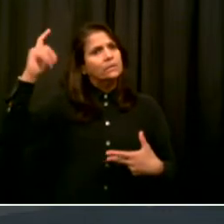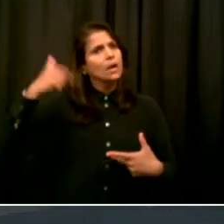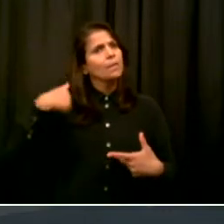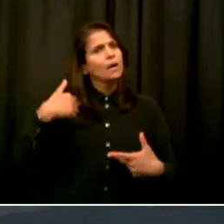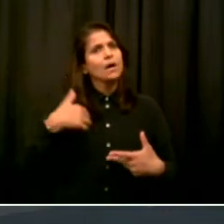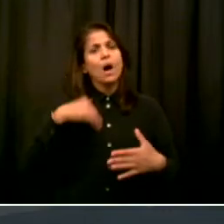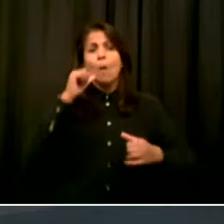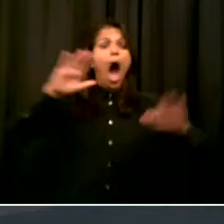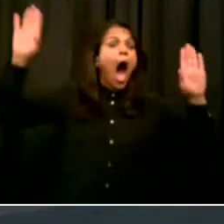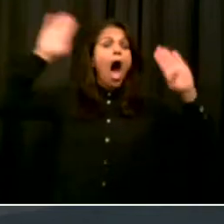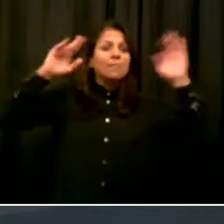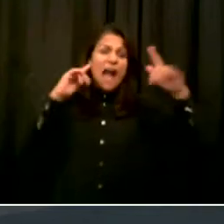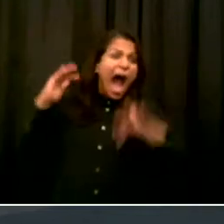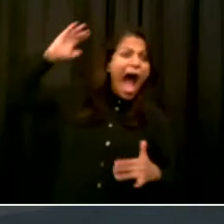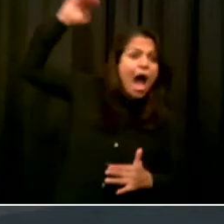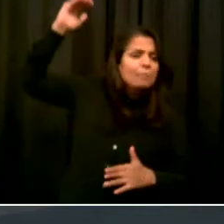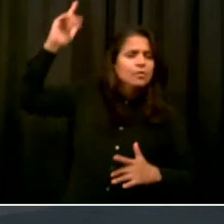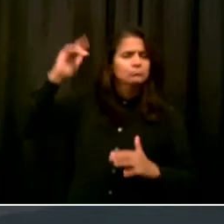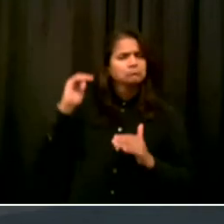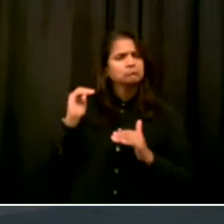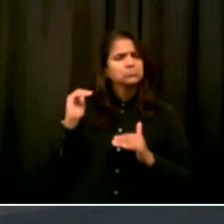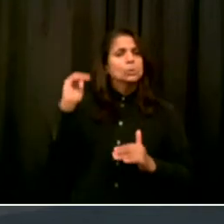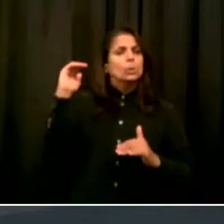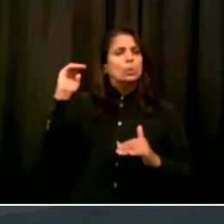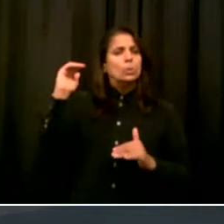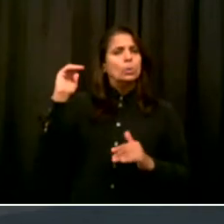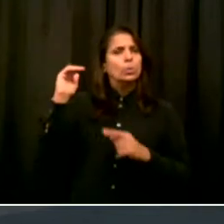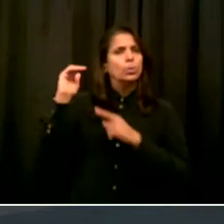CASES. SOME OF THAT IS BECAUSE OOF RMO